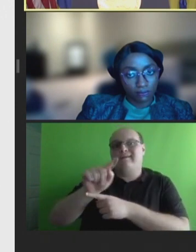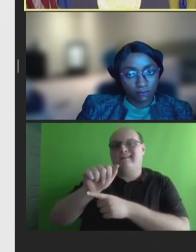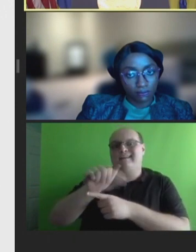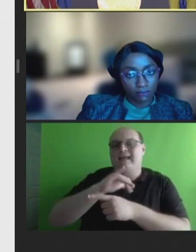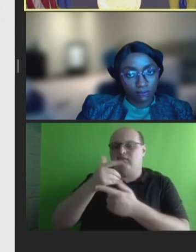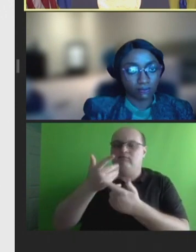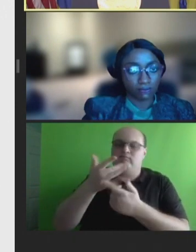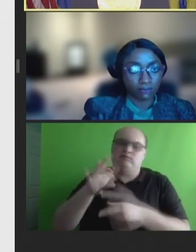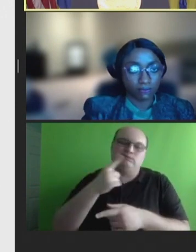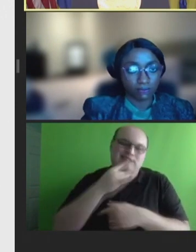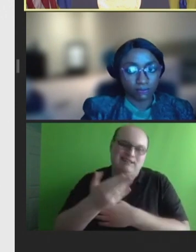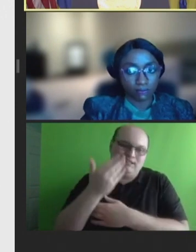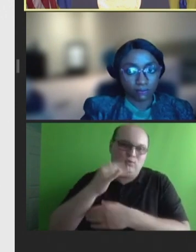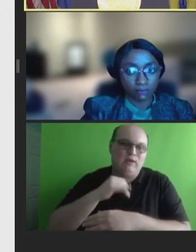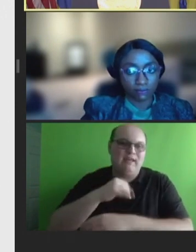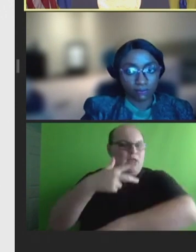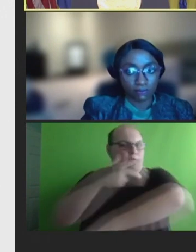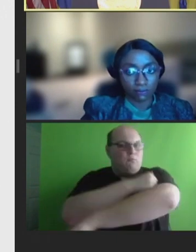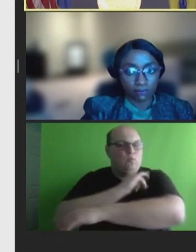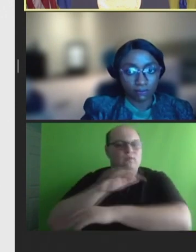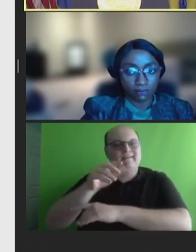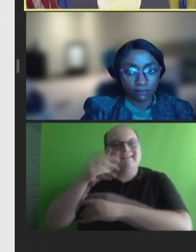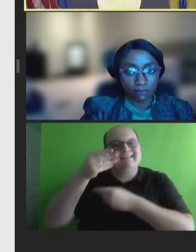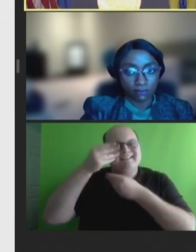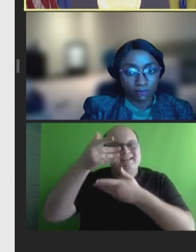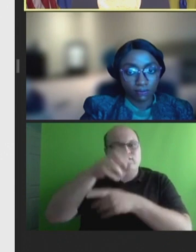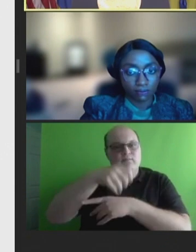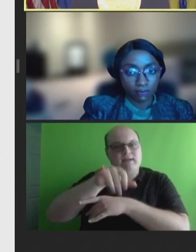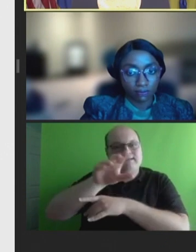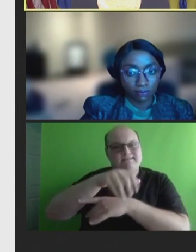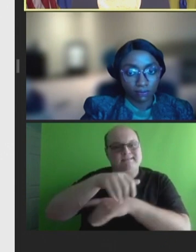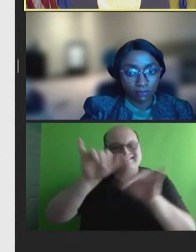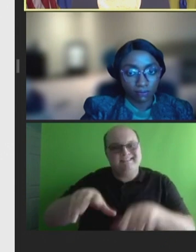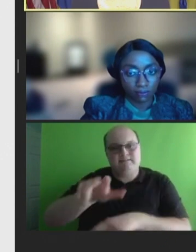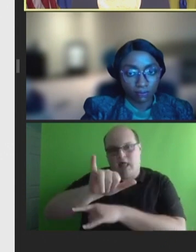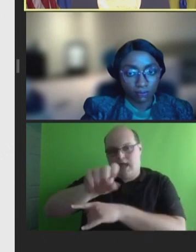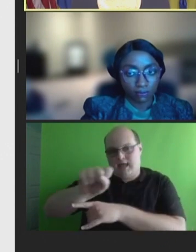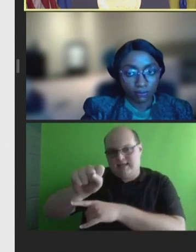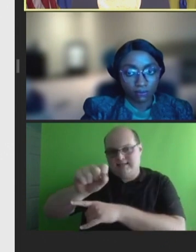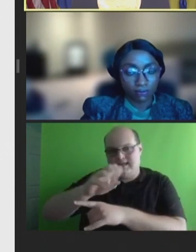this morning the Immunization Information System. So, information coming from those